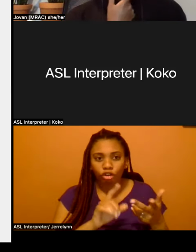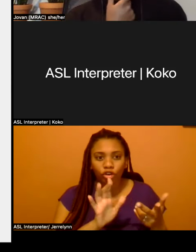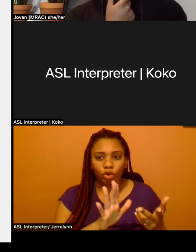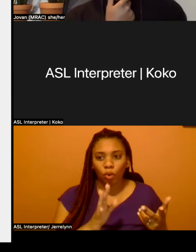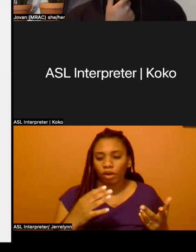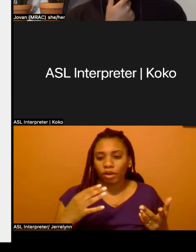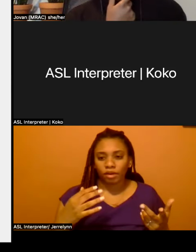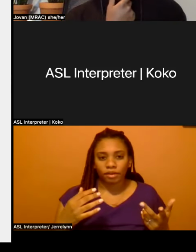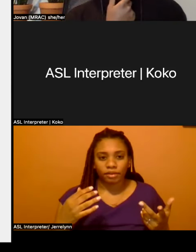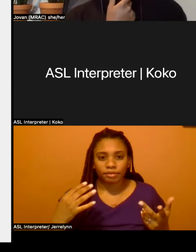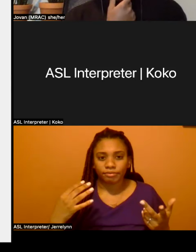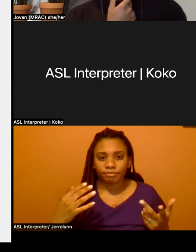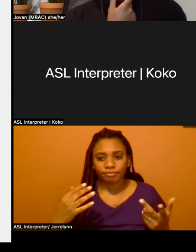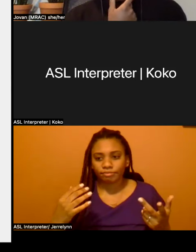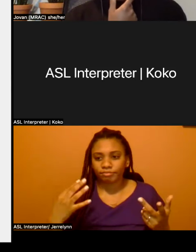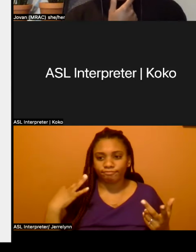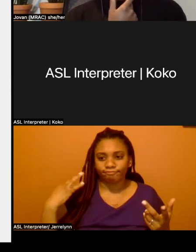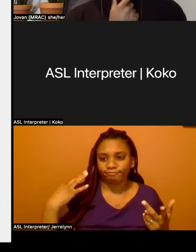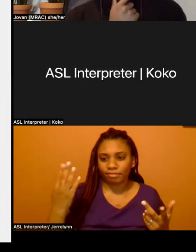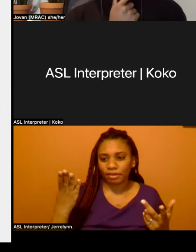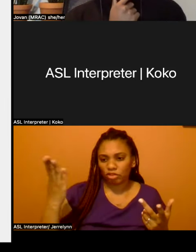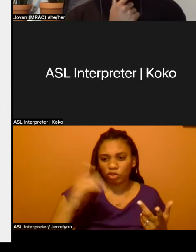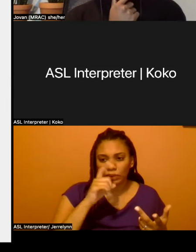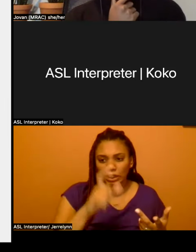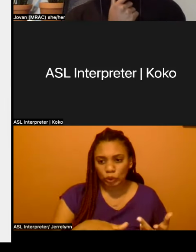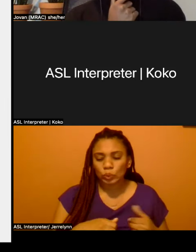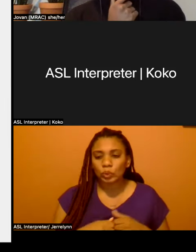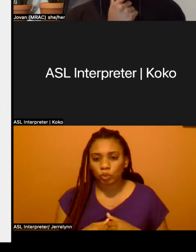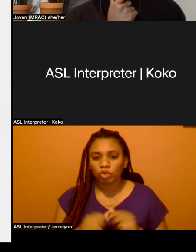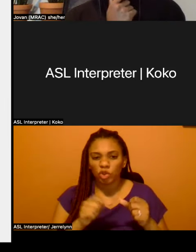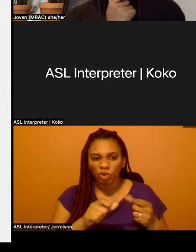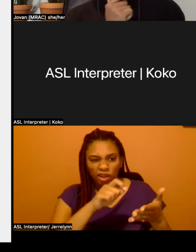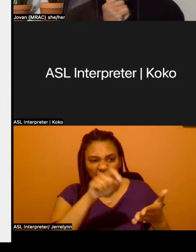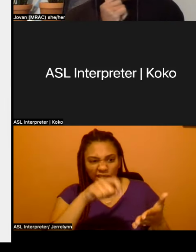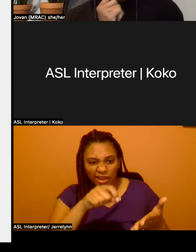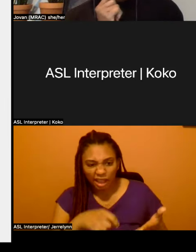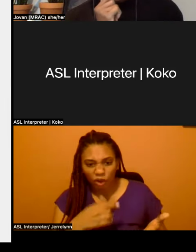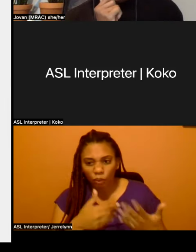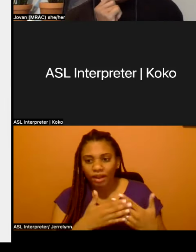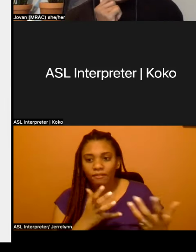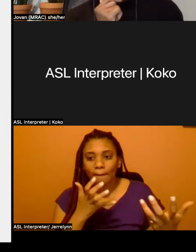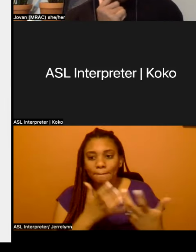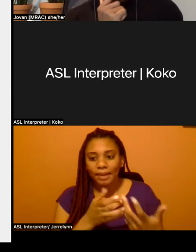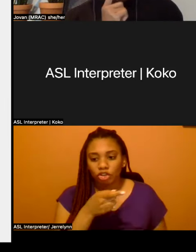that you can select all that apply to you. [Mirella] Thank you, so then this is a follow up question on that.